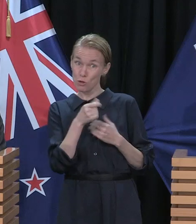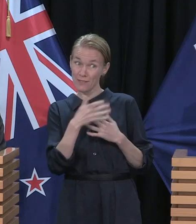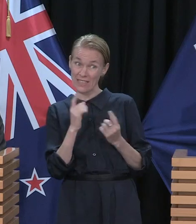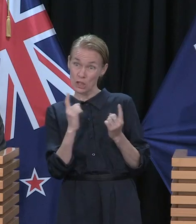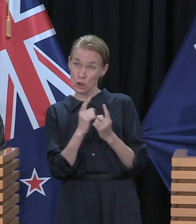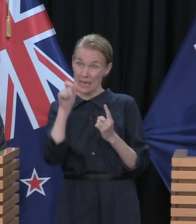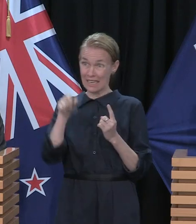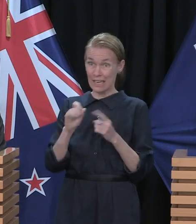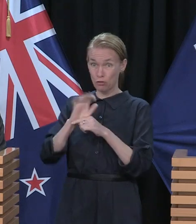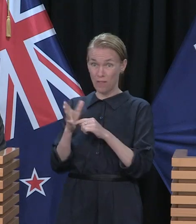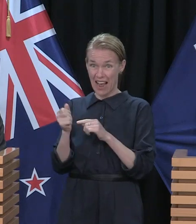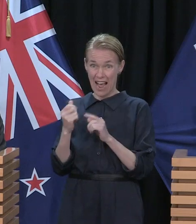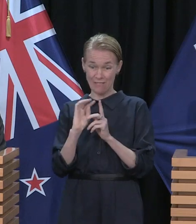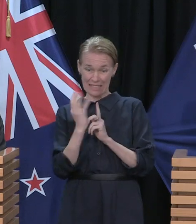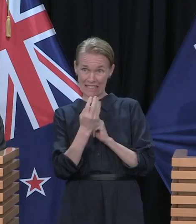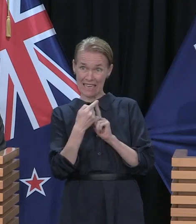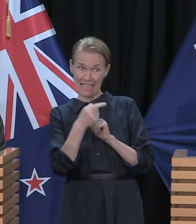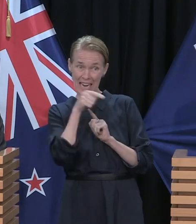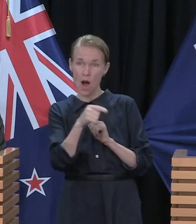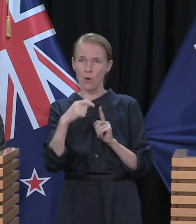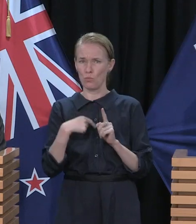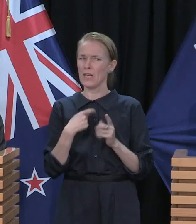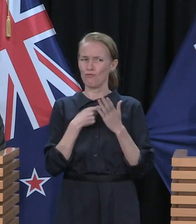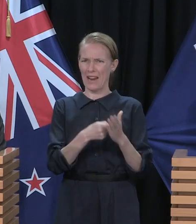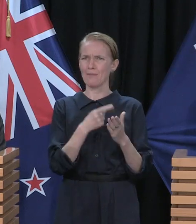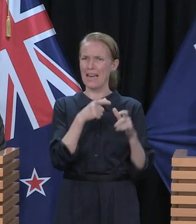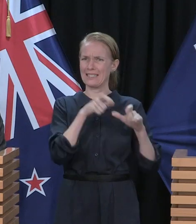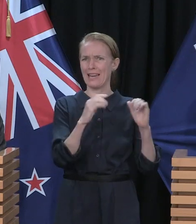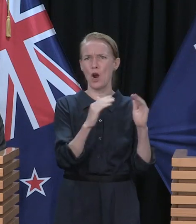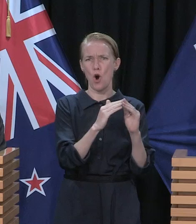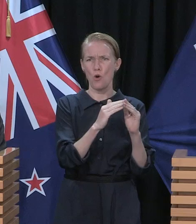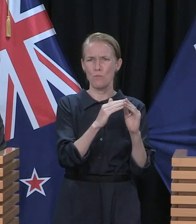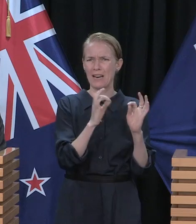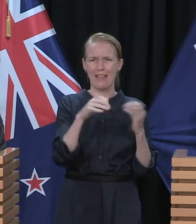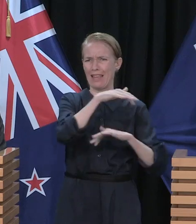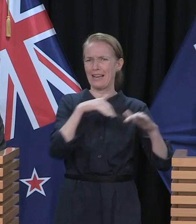the result comes back anyway. So, it wouldn't change our actual management of the